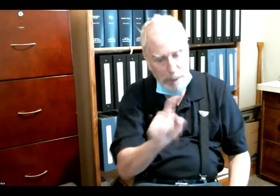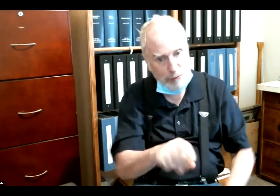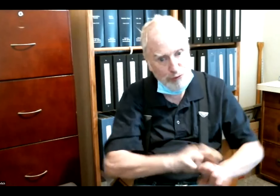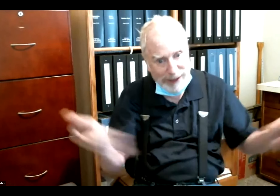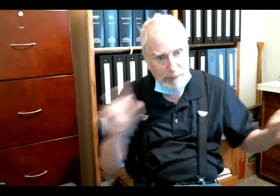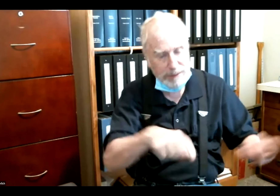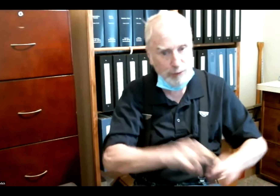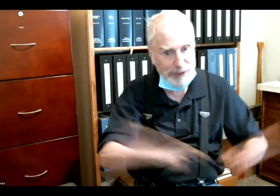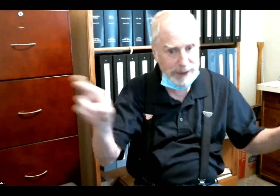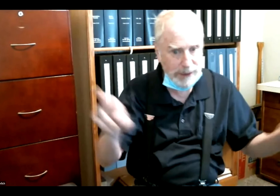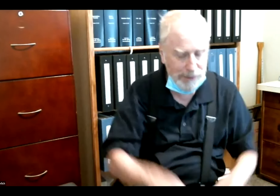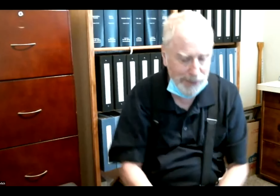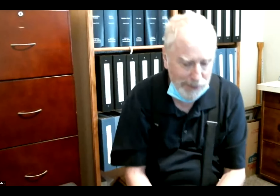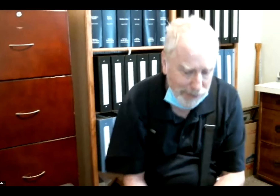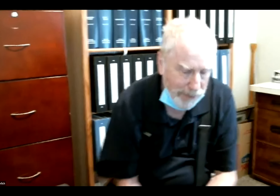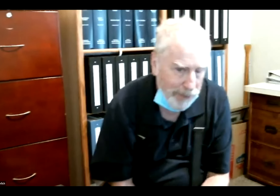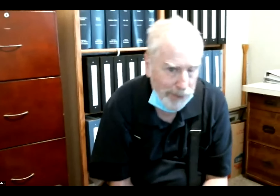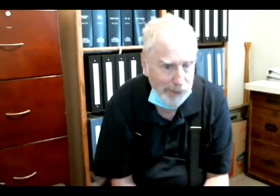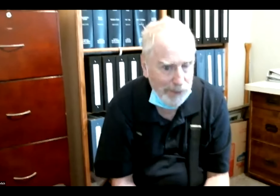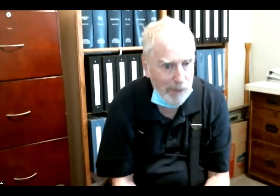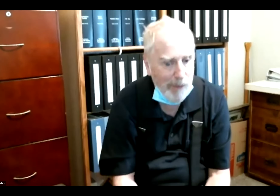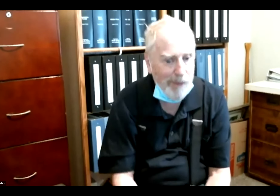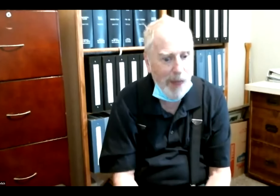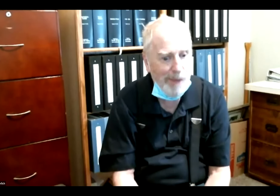our community suffer any longer we need somebody with those skills.